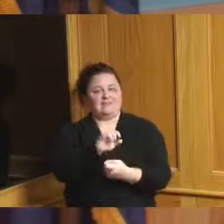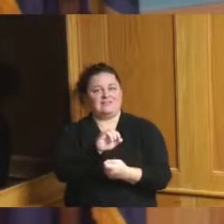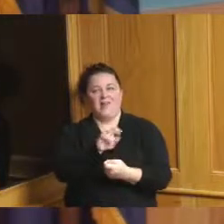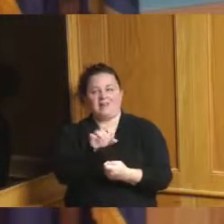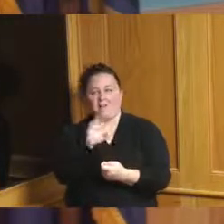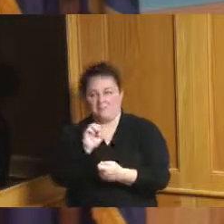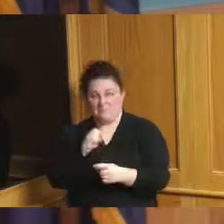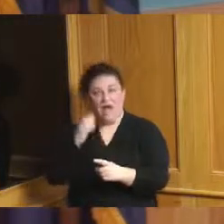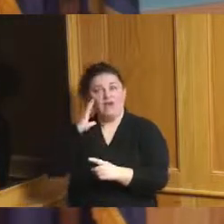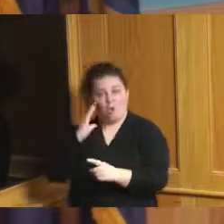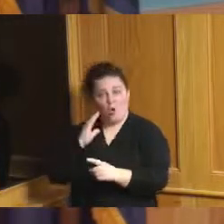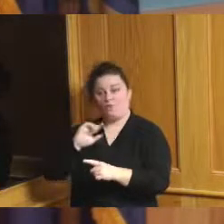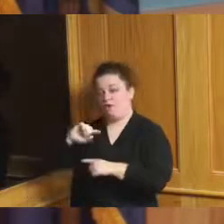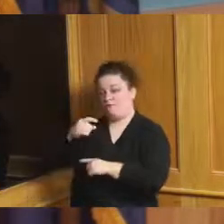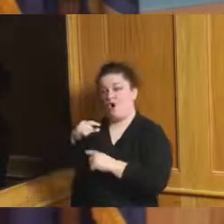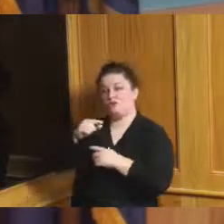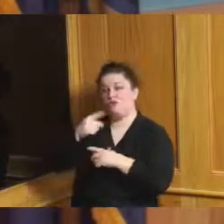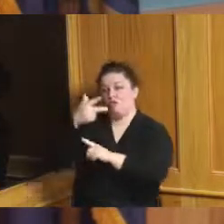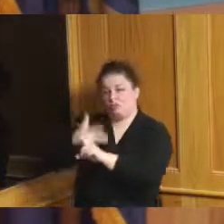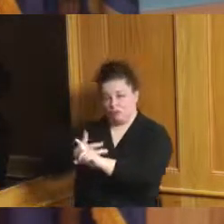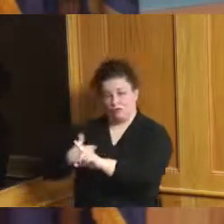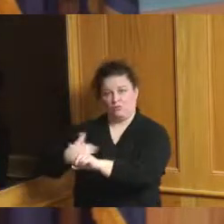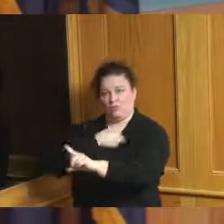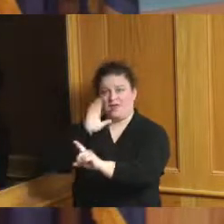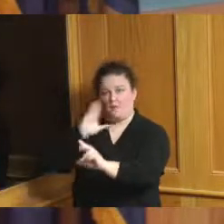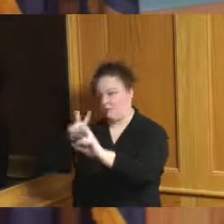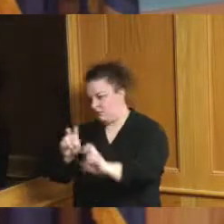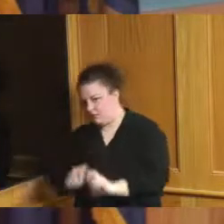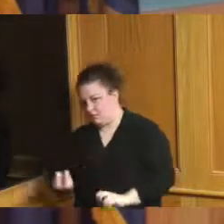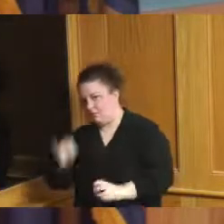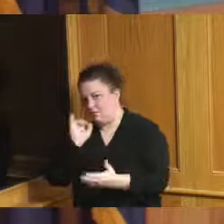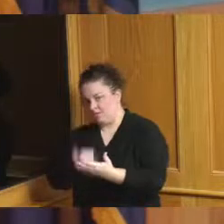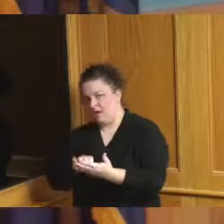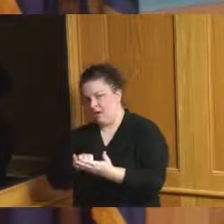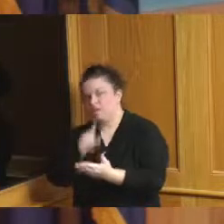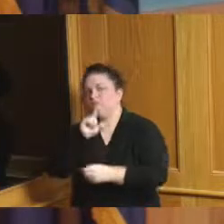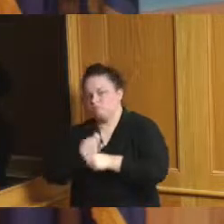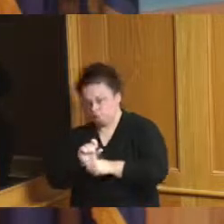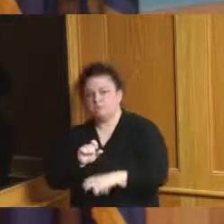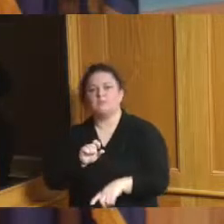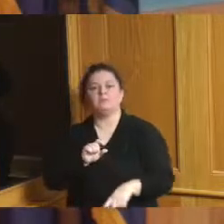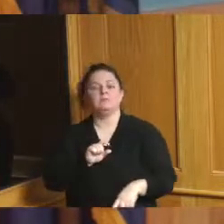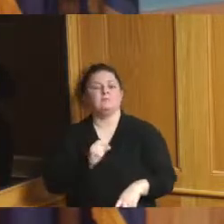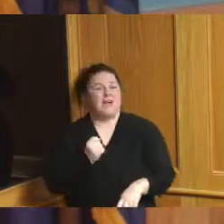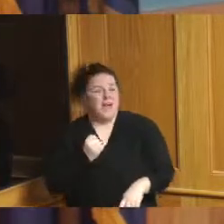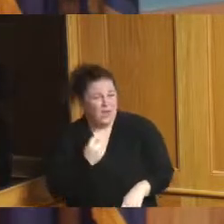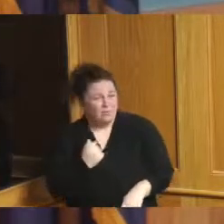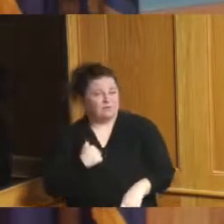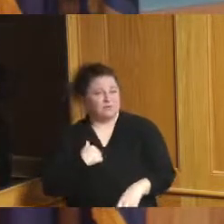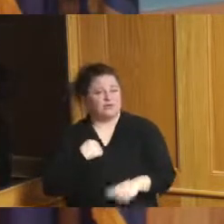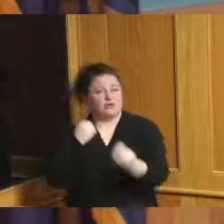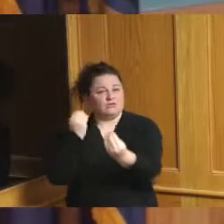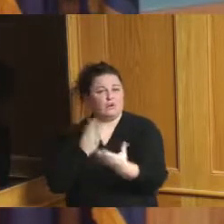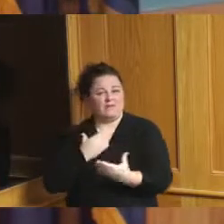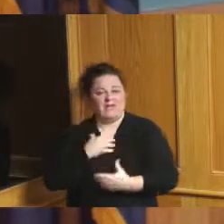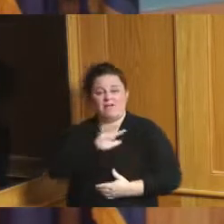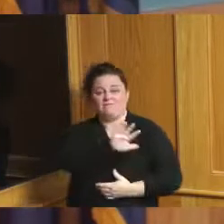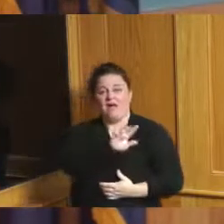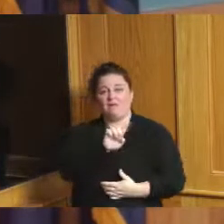sit down and look at that item however i was told that the 513 relief bus that's something i was